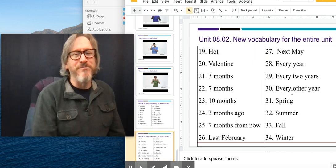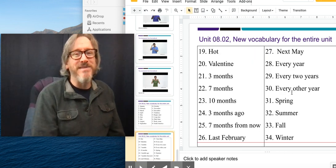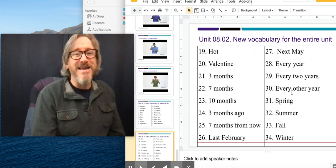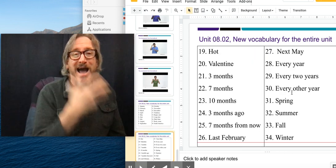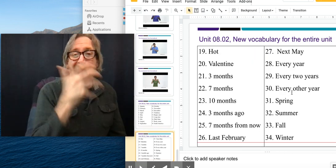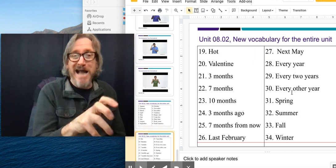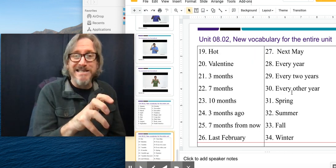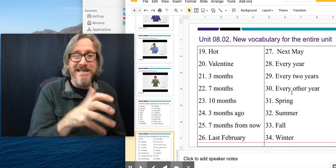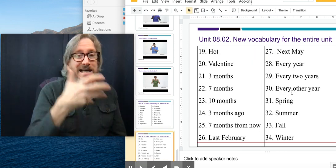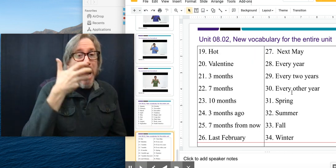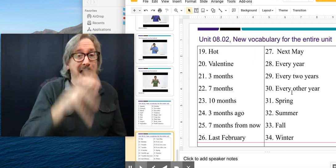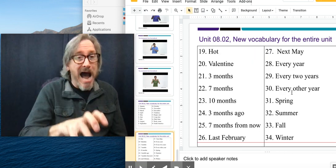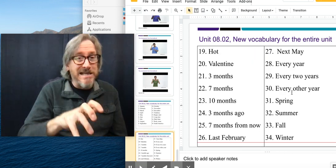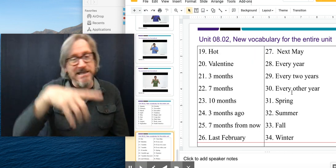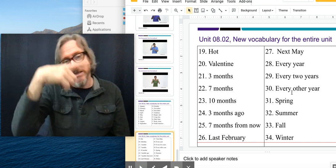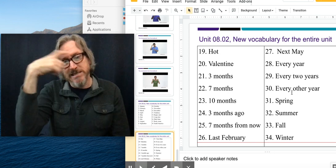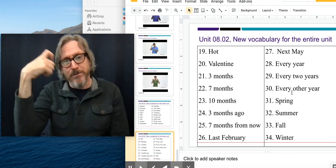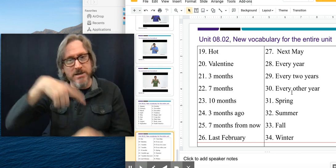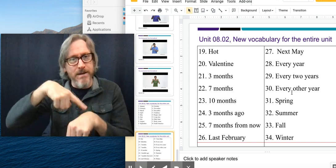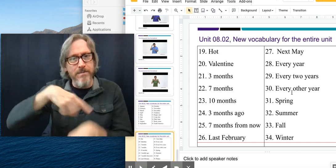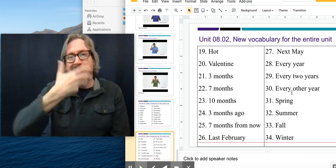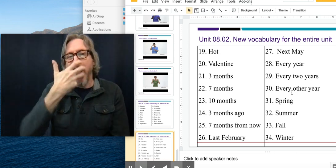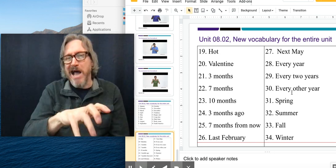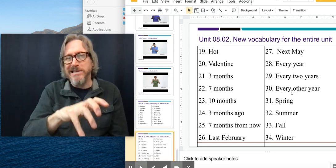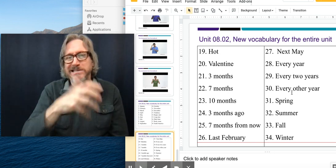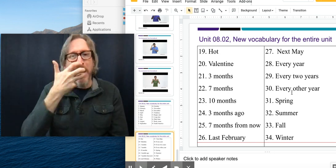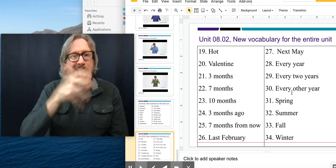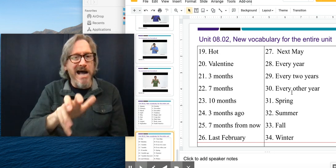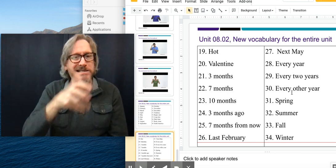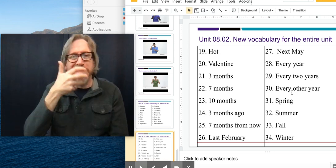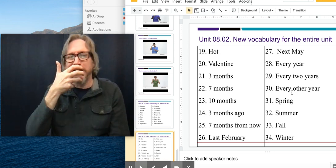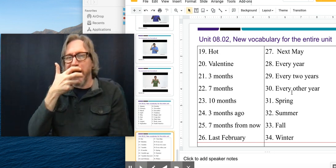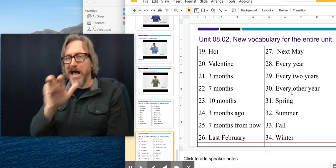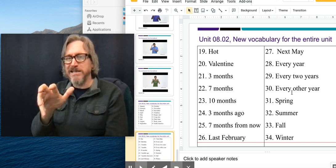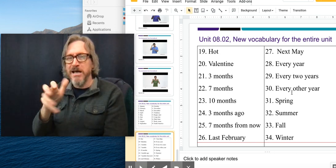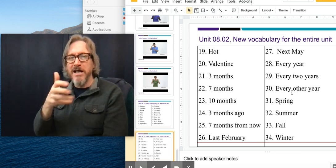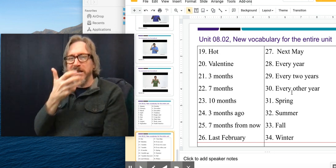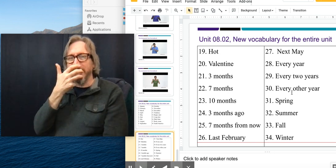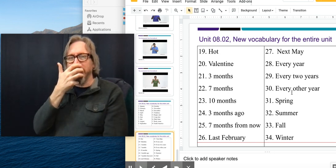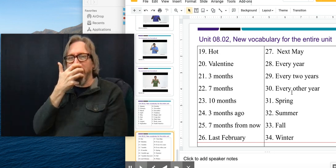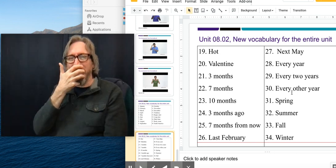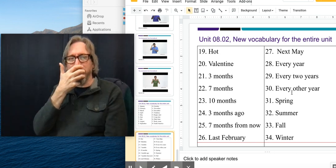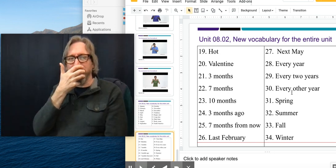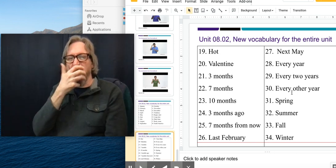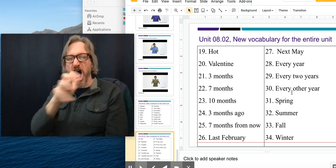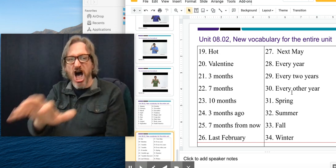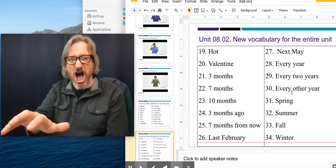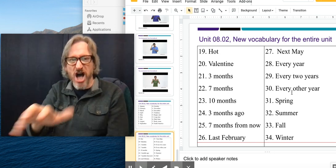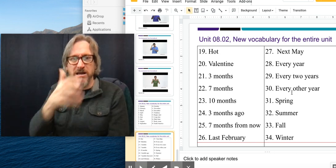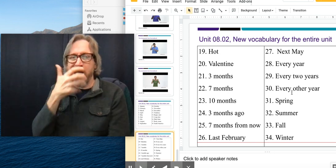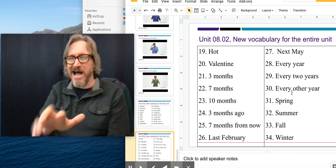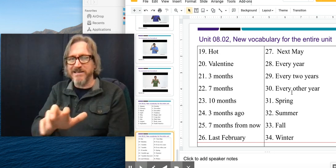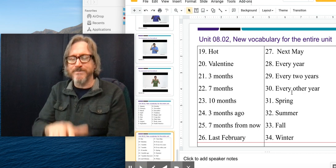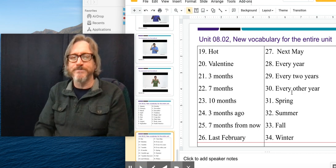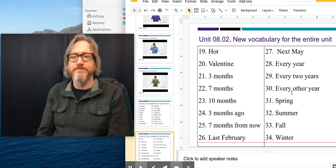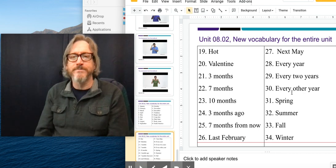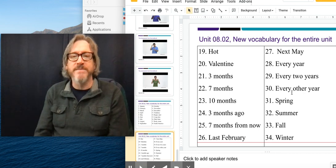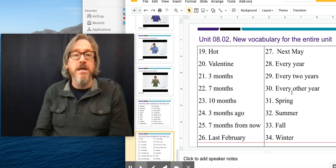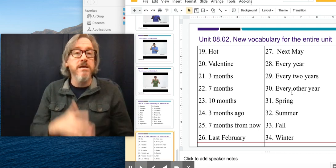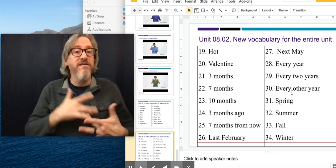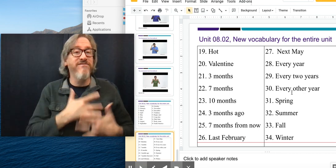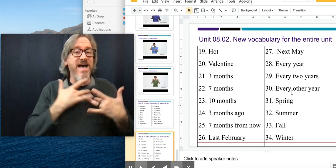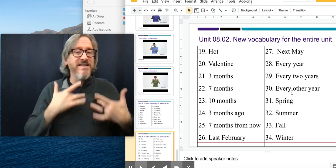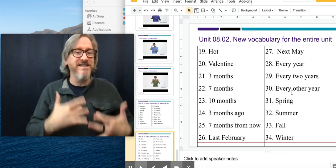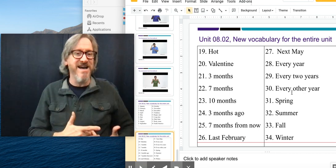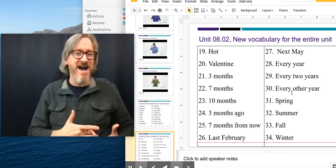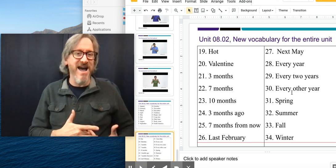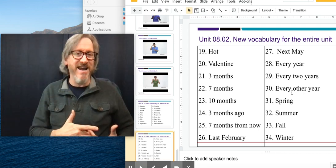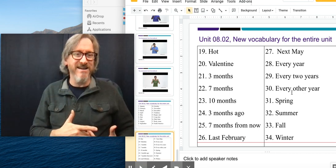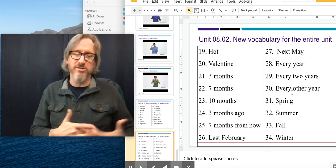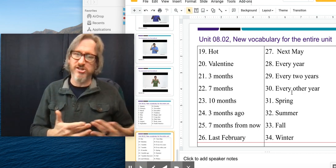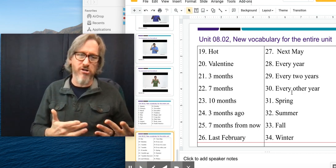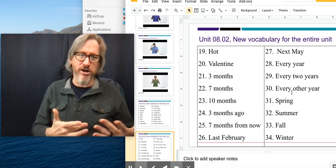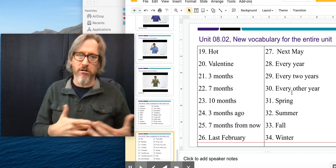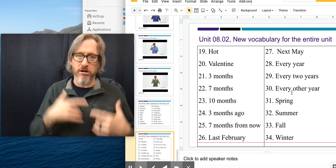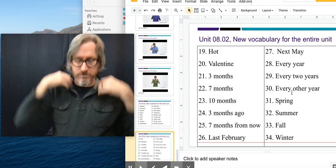um hot hot in the summertime hot hot hot like the hot breath hot Valentine just draw your heart